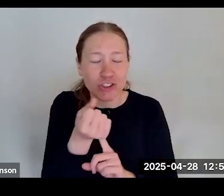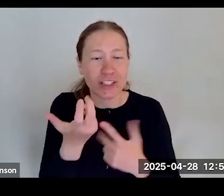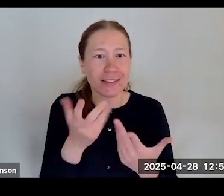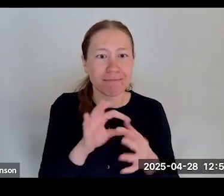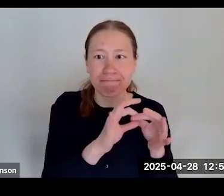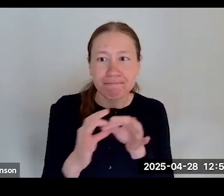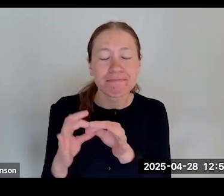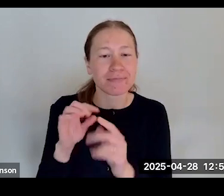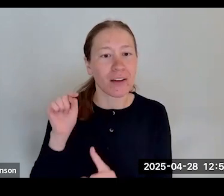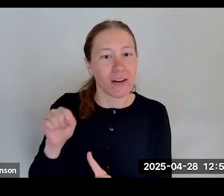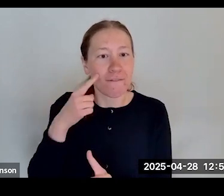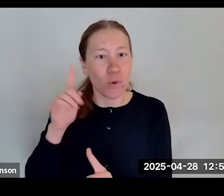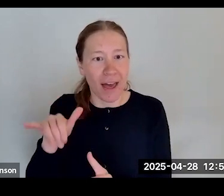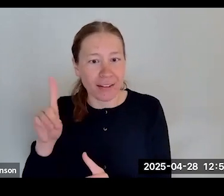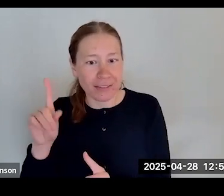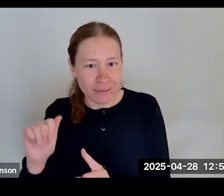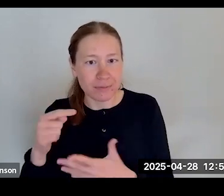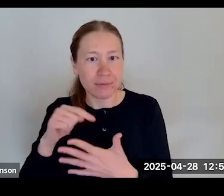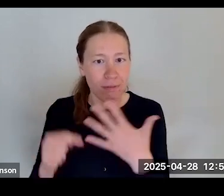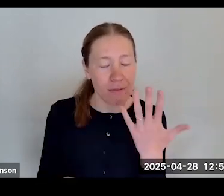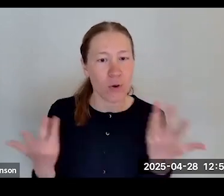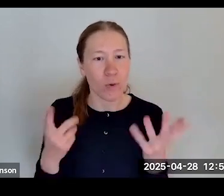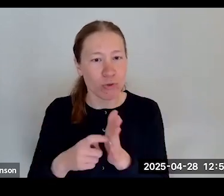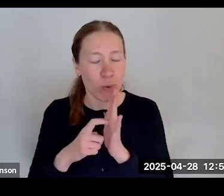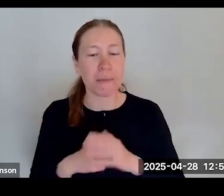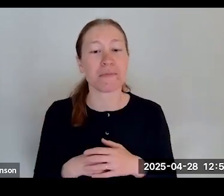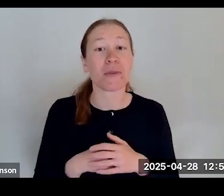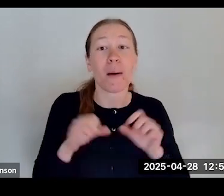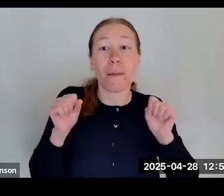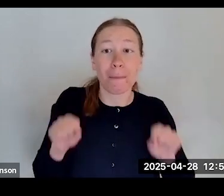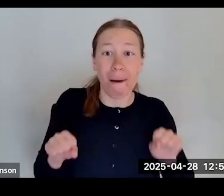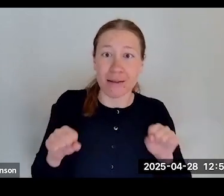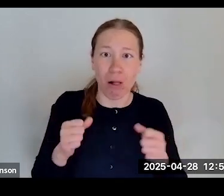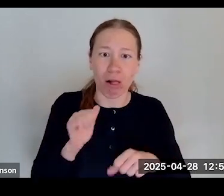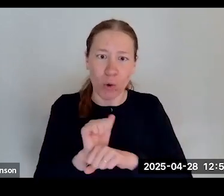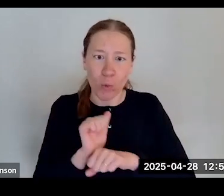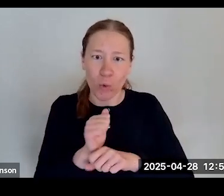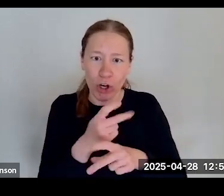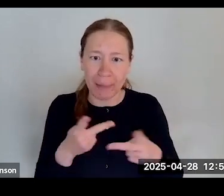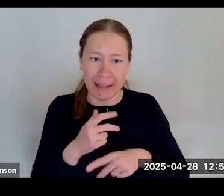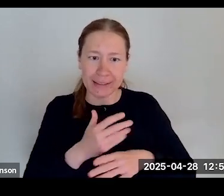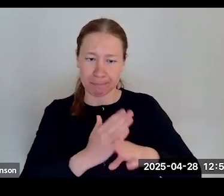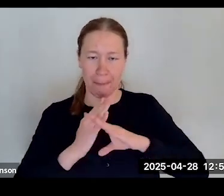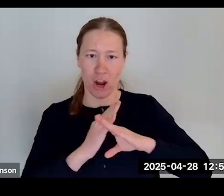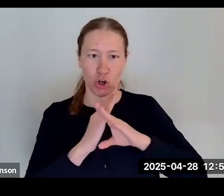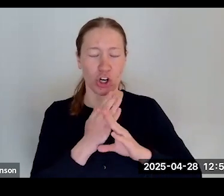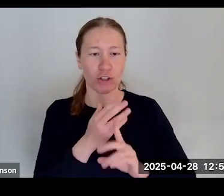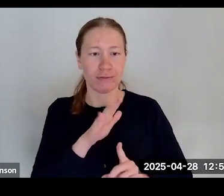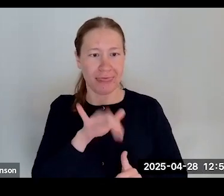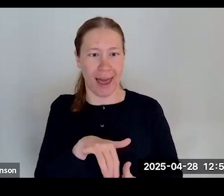that are associated with their condition, and then potential workplace barriers that somebody with their disability may experience.